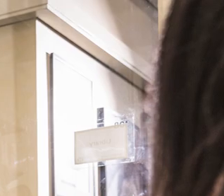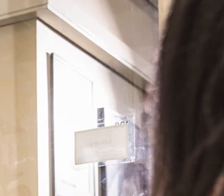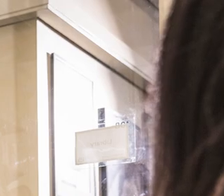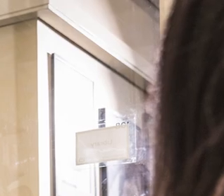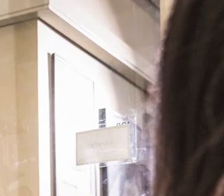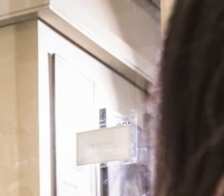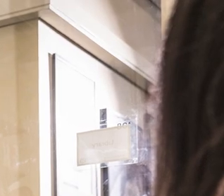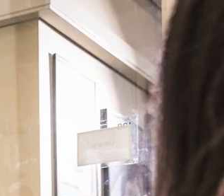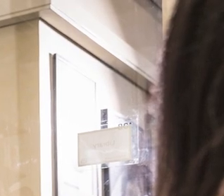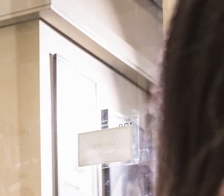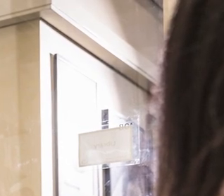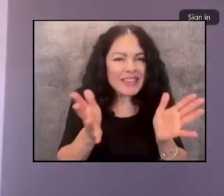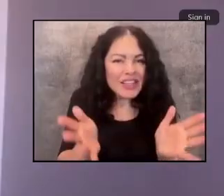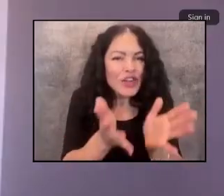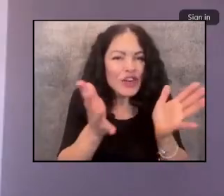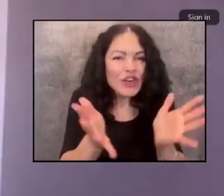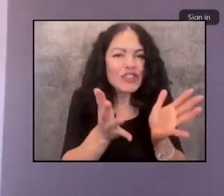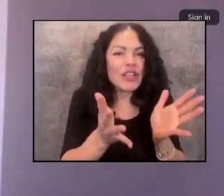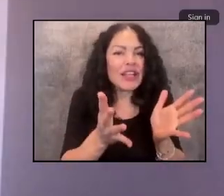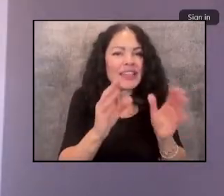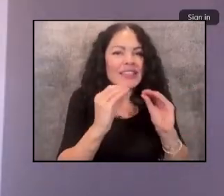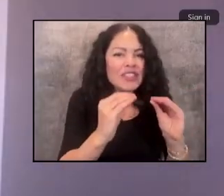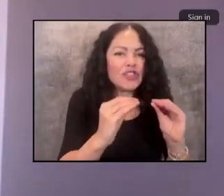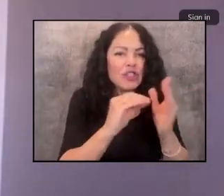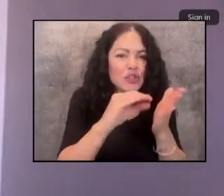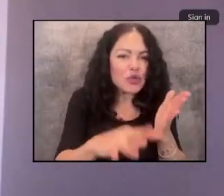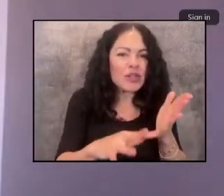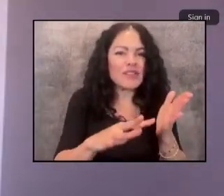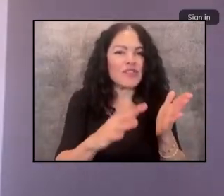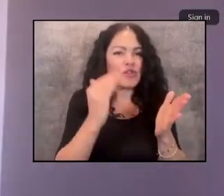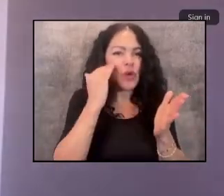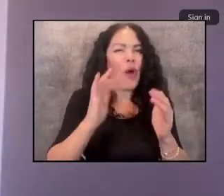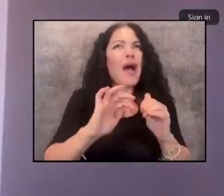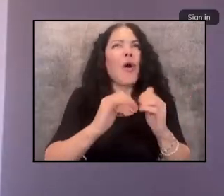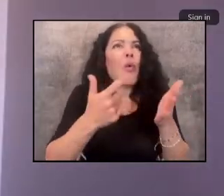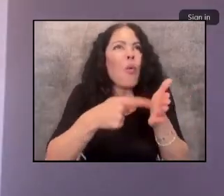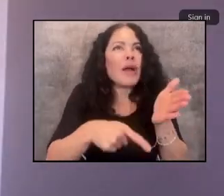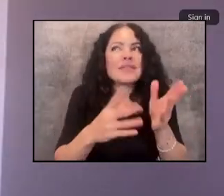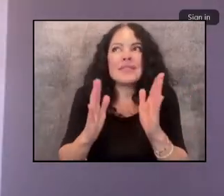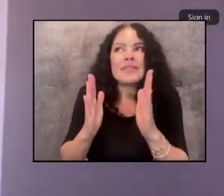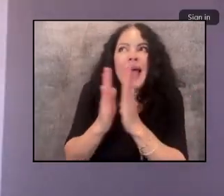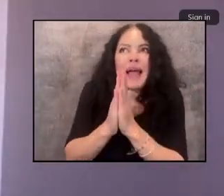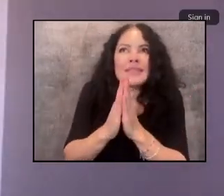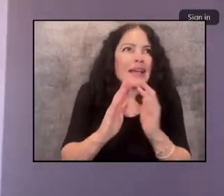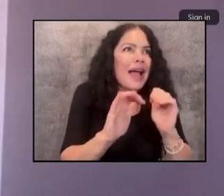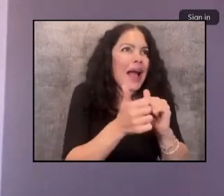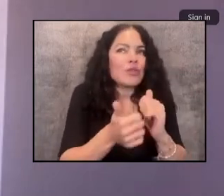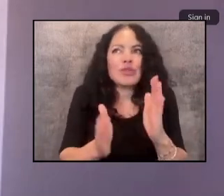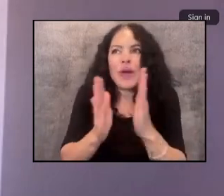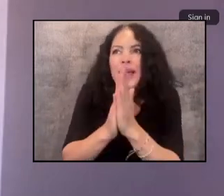answer them themselves. So to me, the emergence of AI throws into even starker relief the